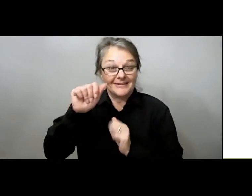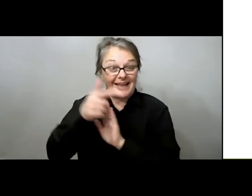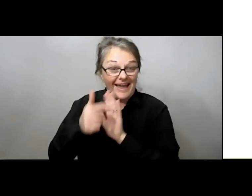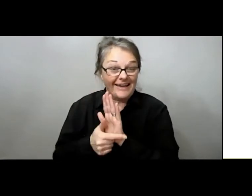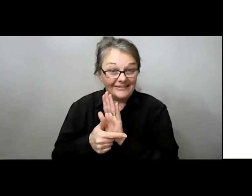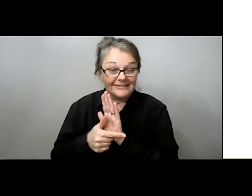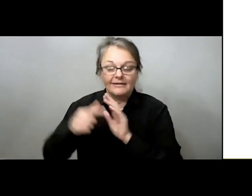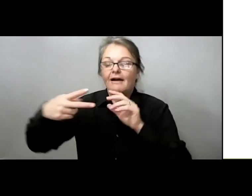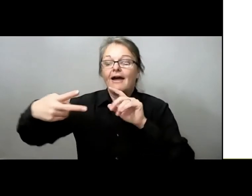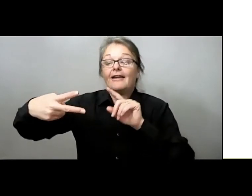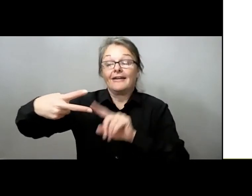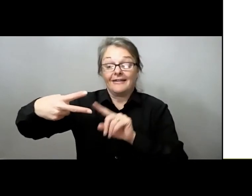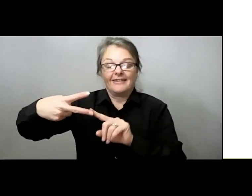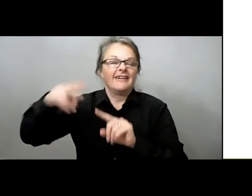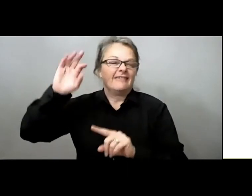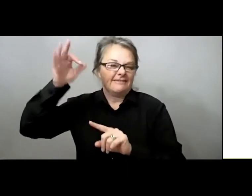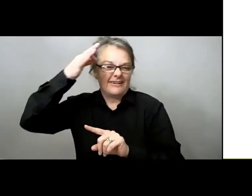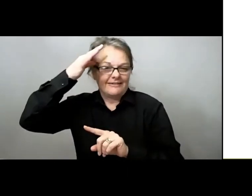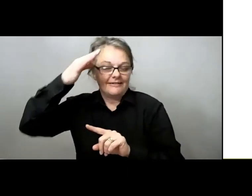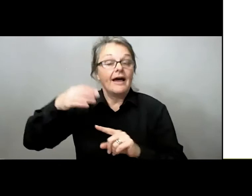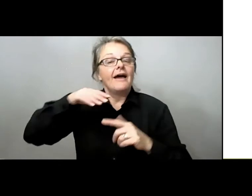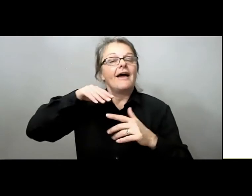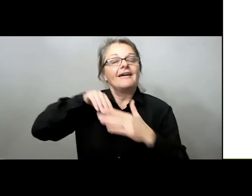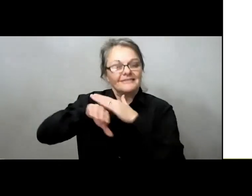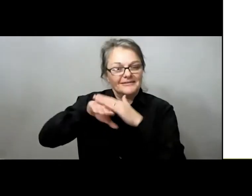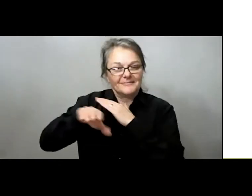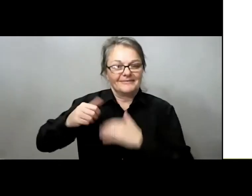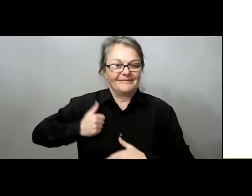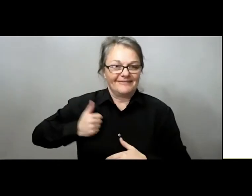AND ONE FEDERAL WHICH IS THE ACCESSIBLE CANADA ACT.